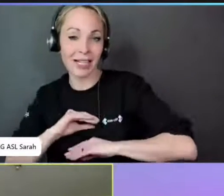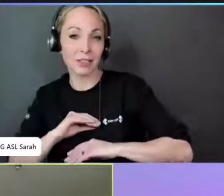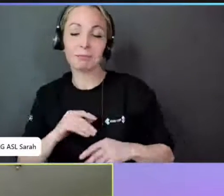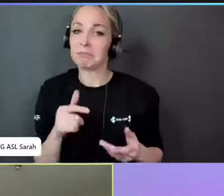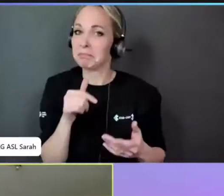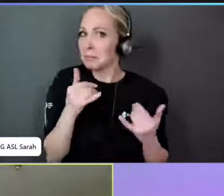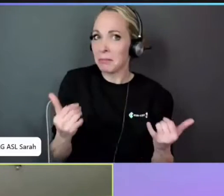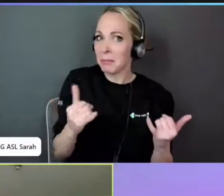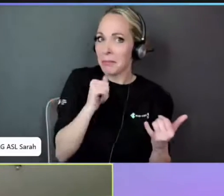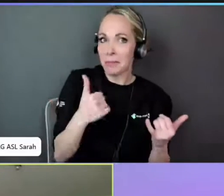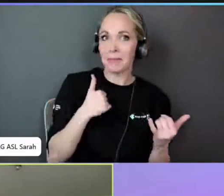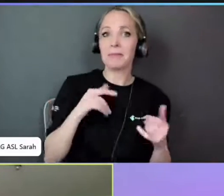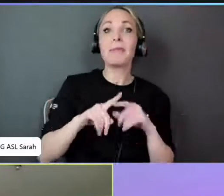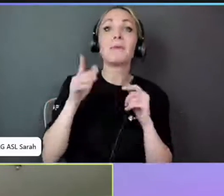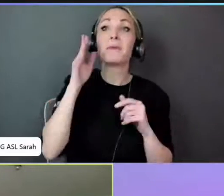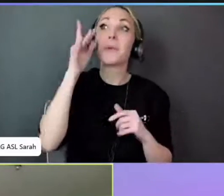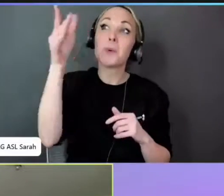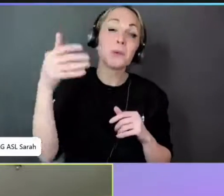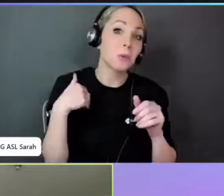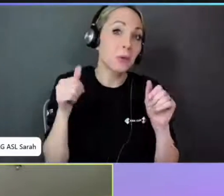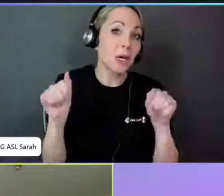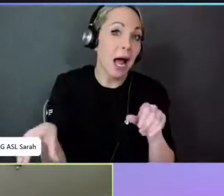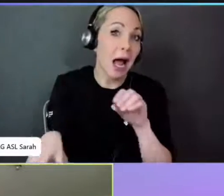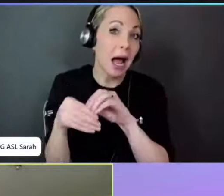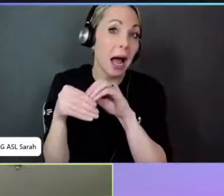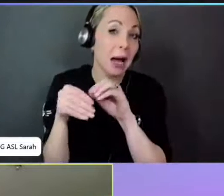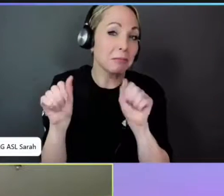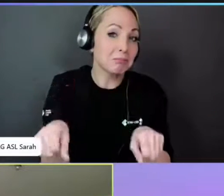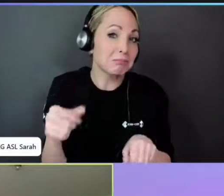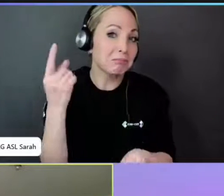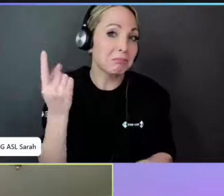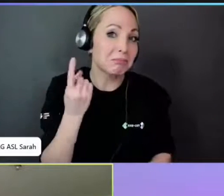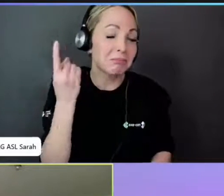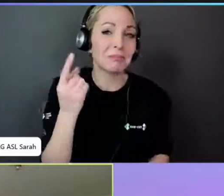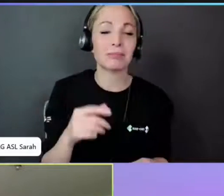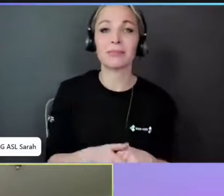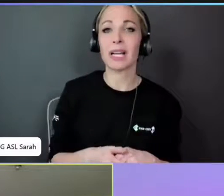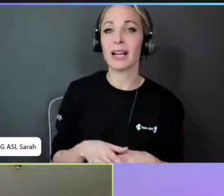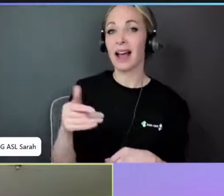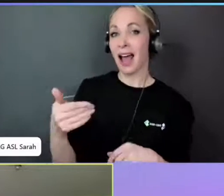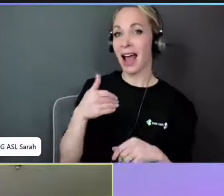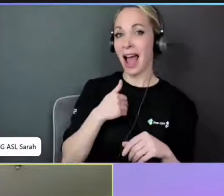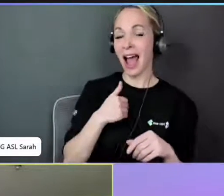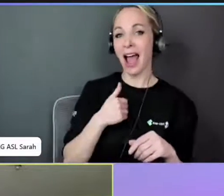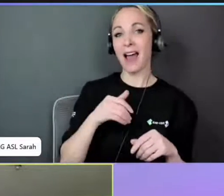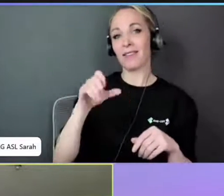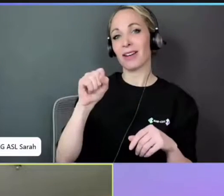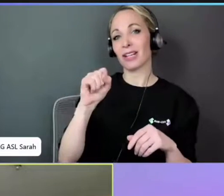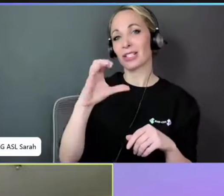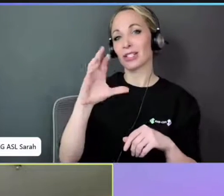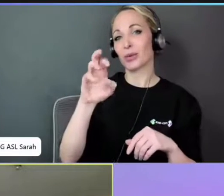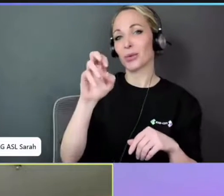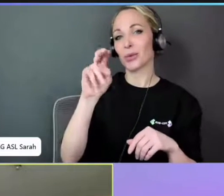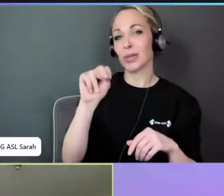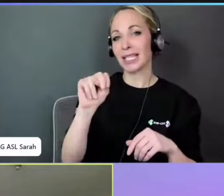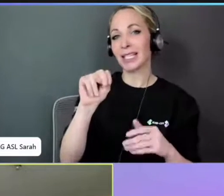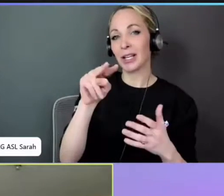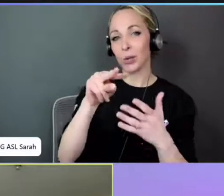We just got a new post. "Are there any screen reader automated testing incorporated to Developer Hub?"